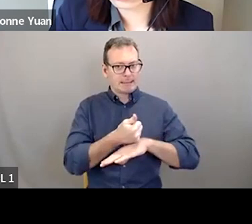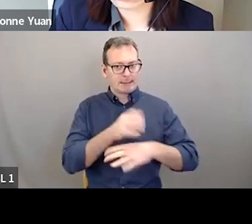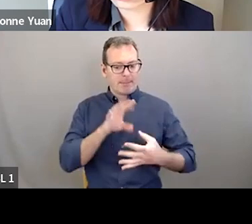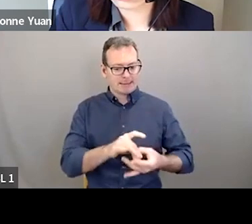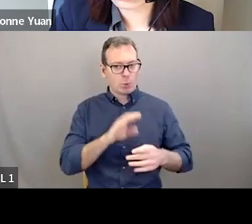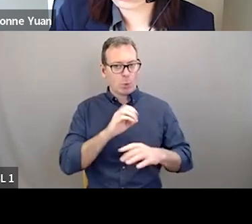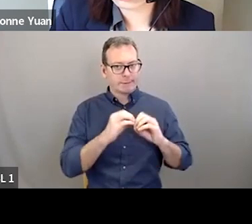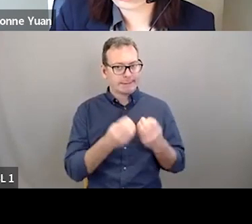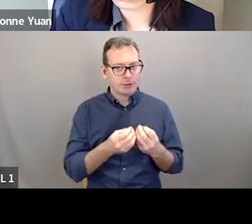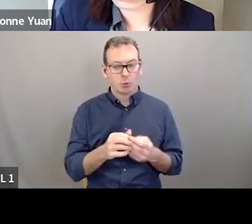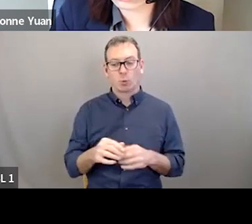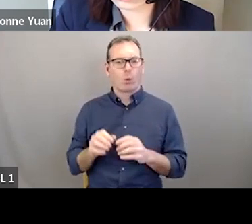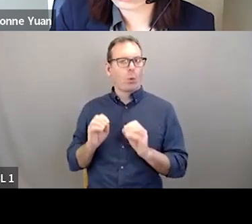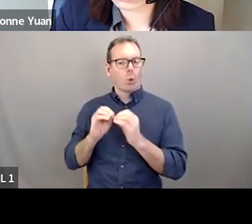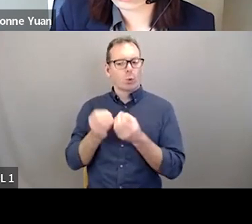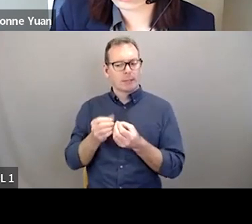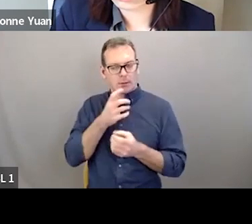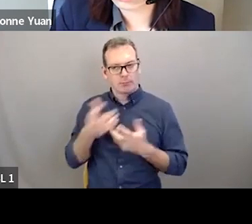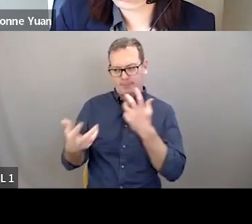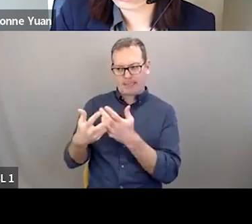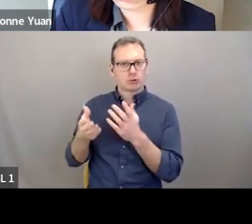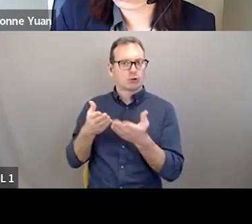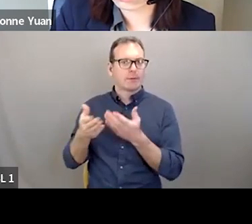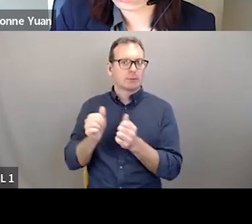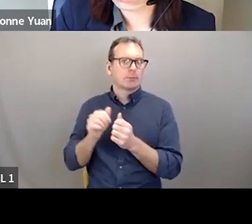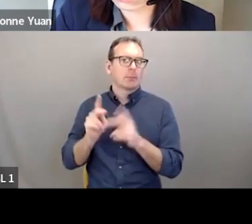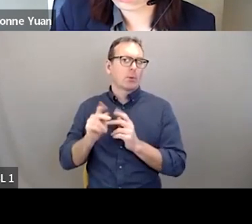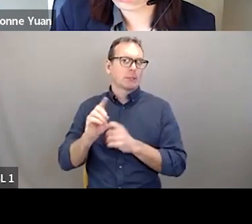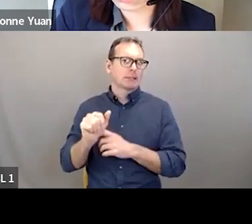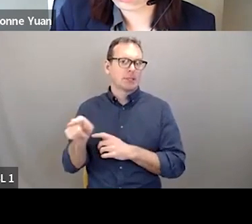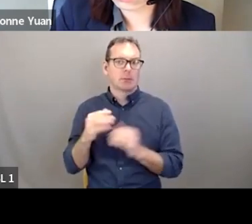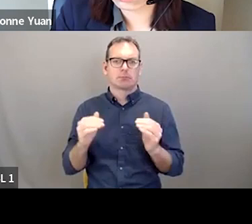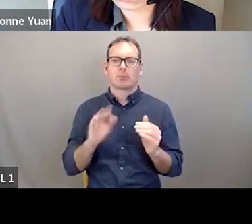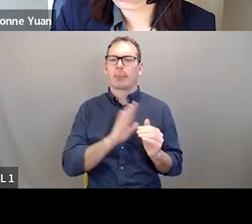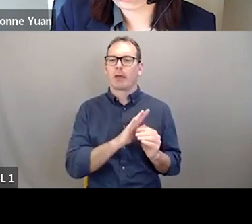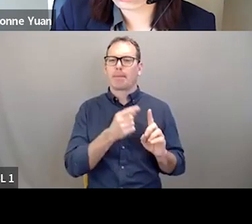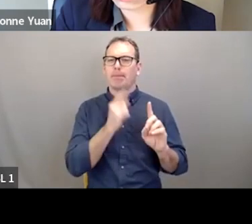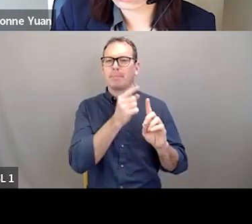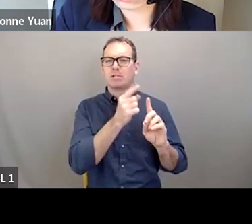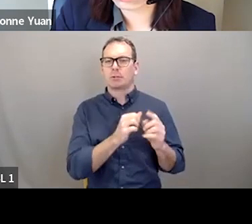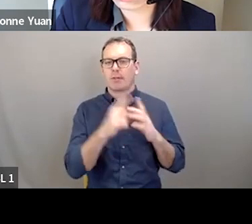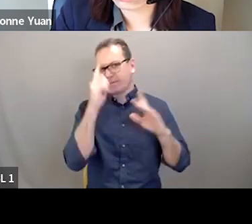to do that in a way that's going to advance their mission and their vision and support their efforts